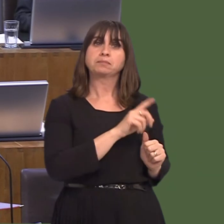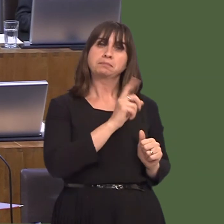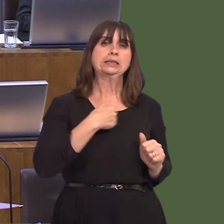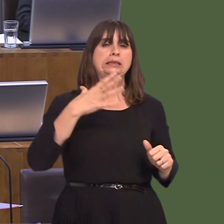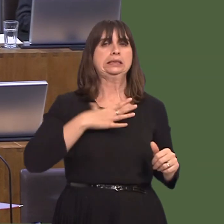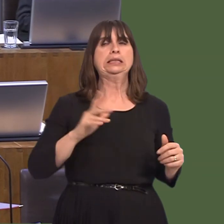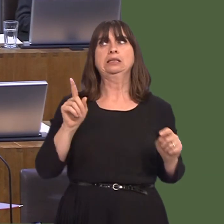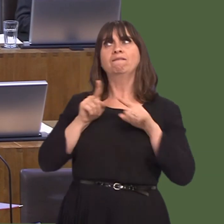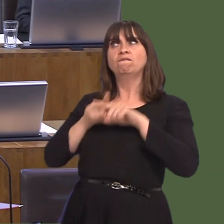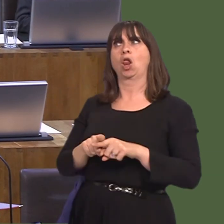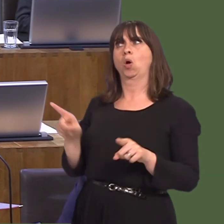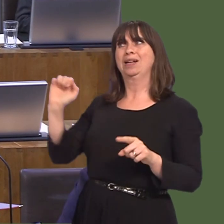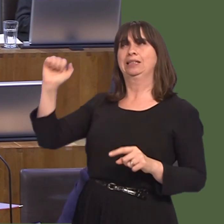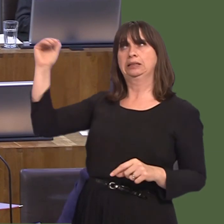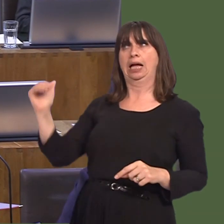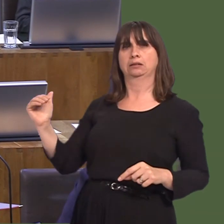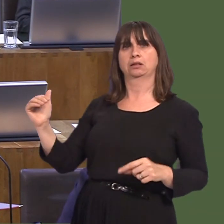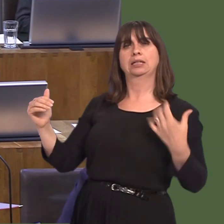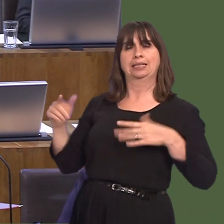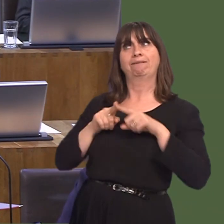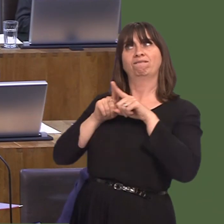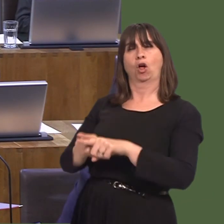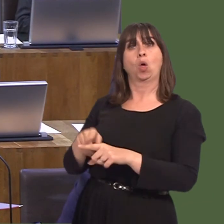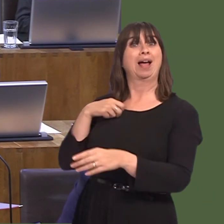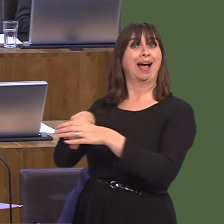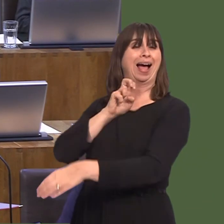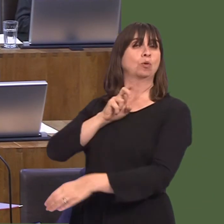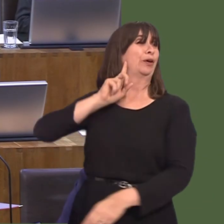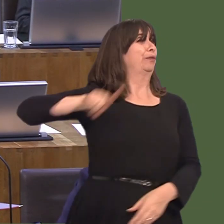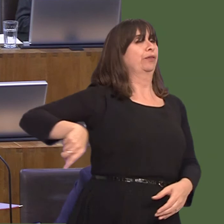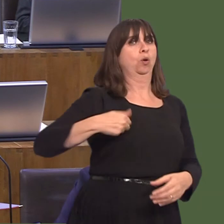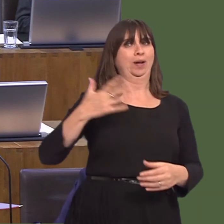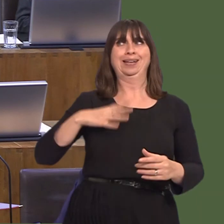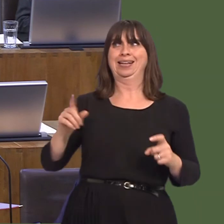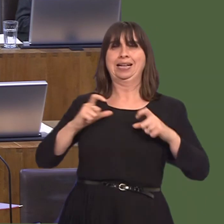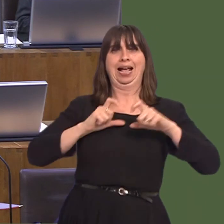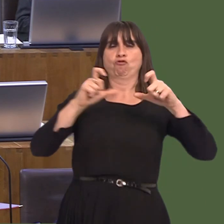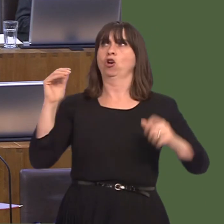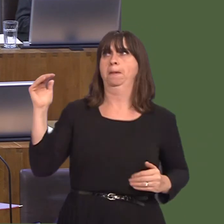standard that is a high standard. The last thing we should do is have a lower standard for our beaches.